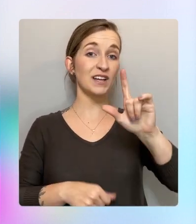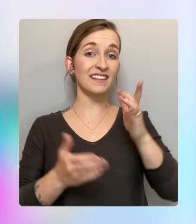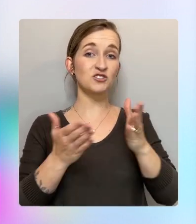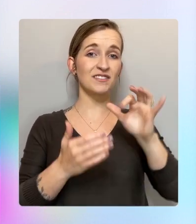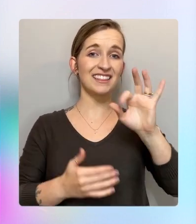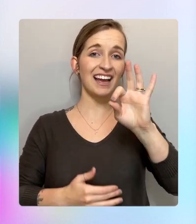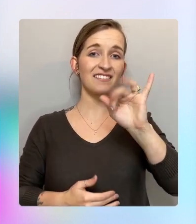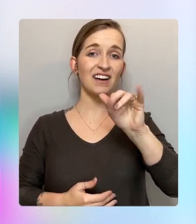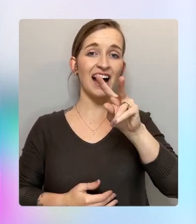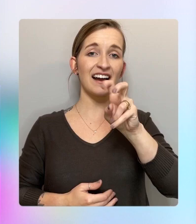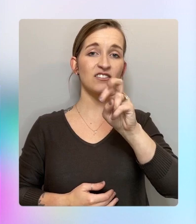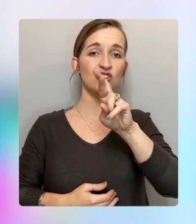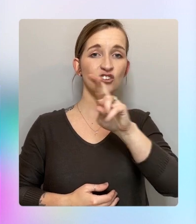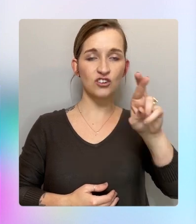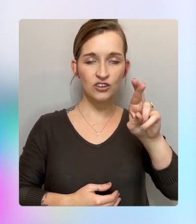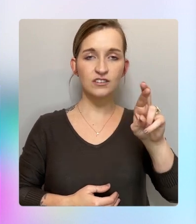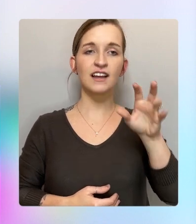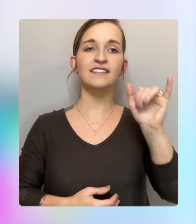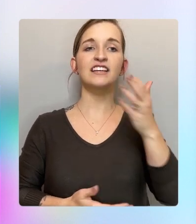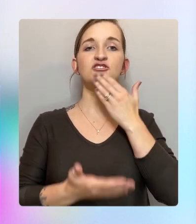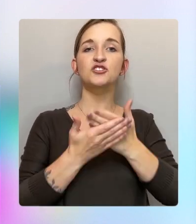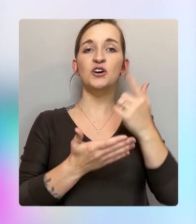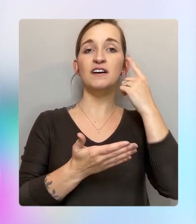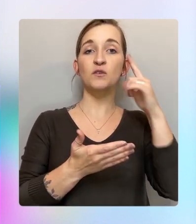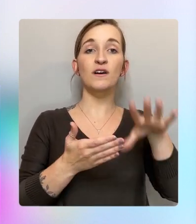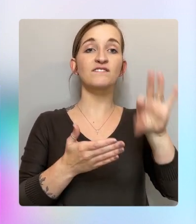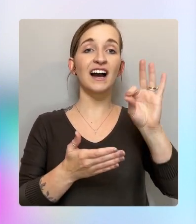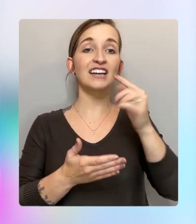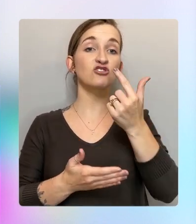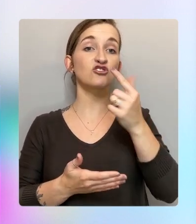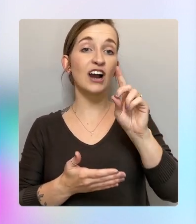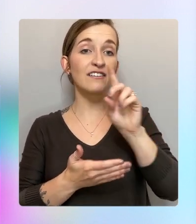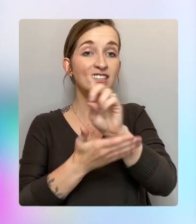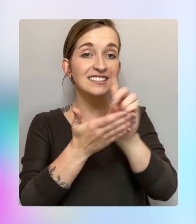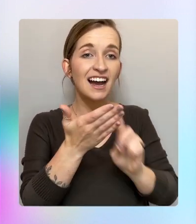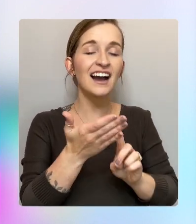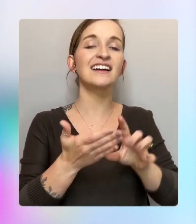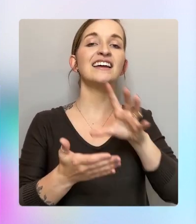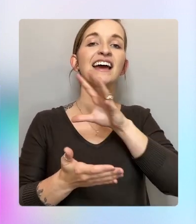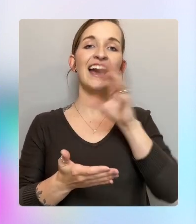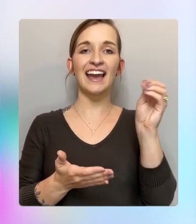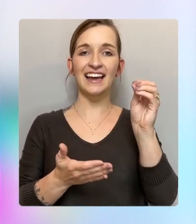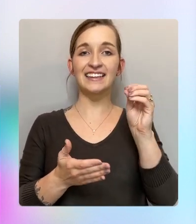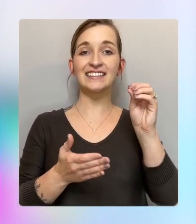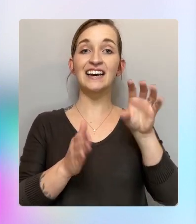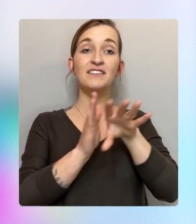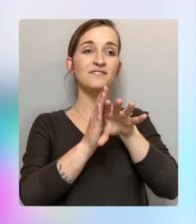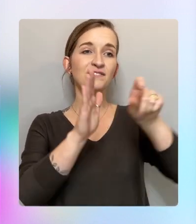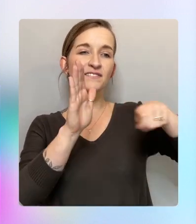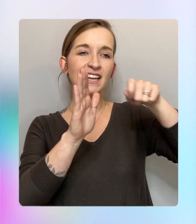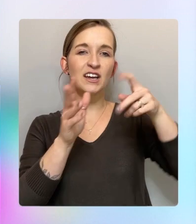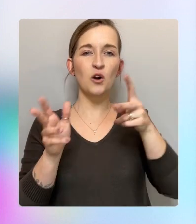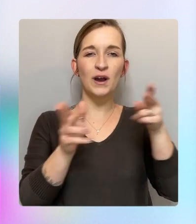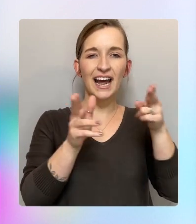and video editors to help create compelling marketing assets. Another solution for marketing support